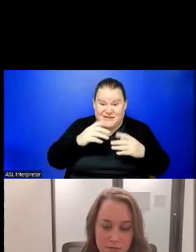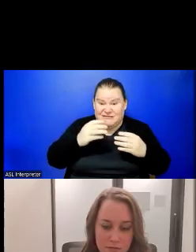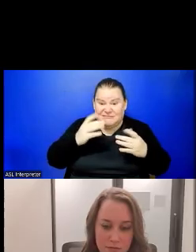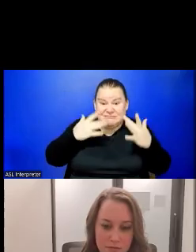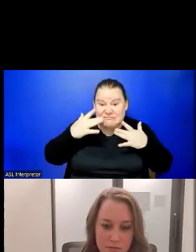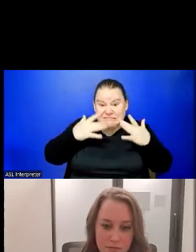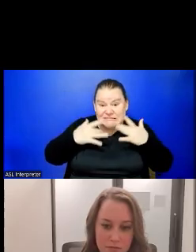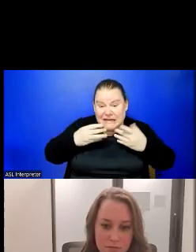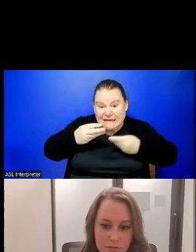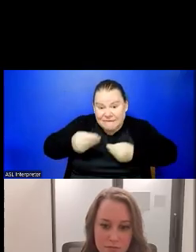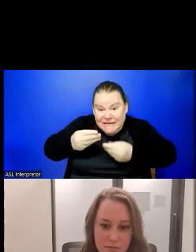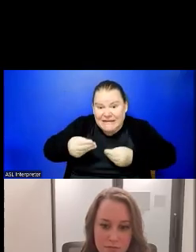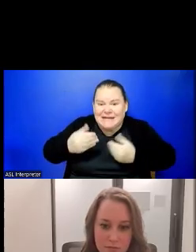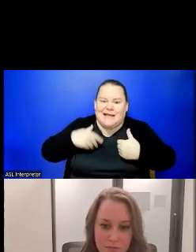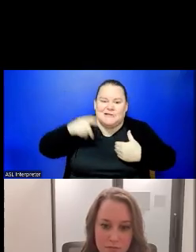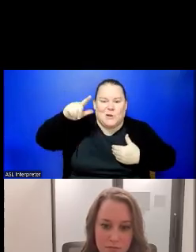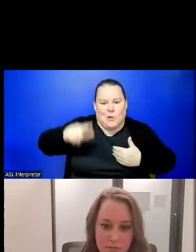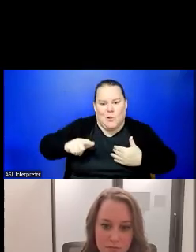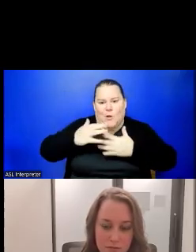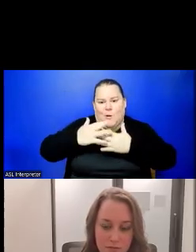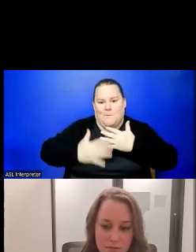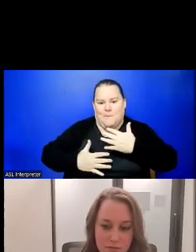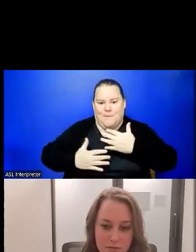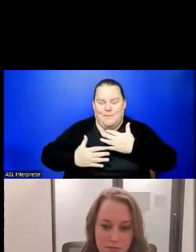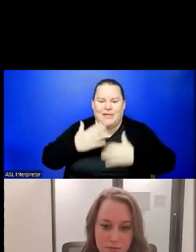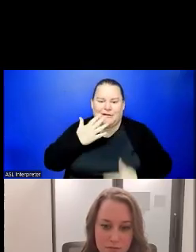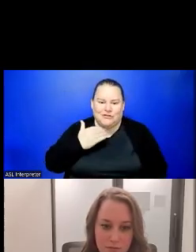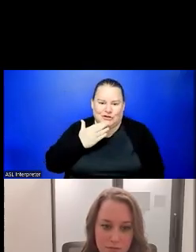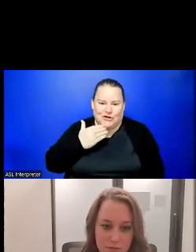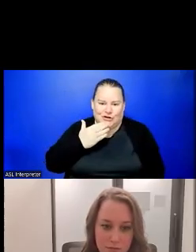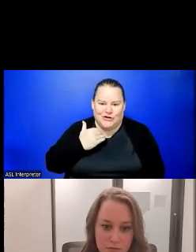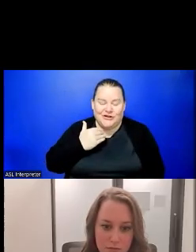taken care of, and so that decreased tone, decreased